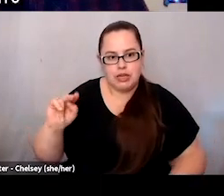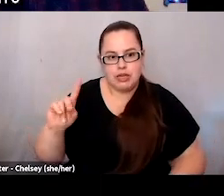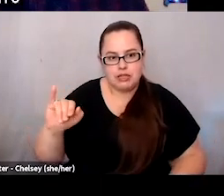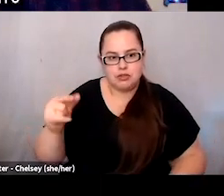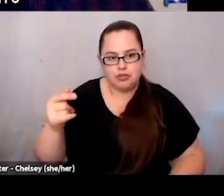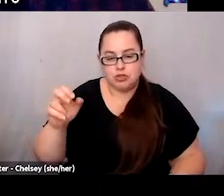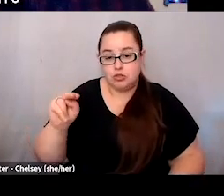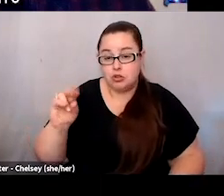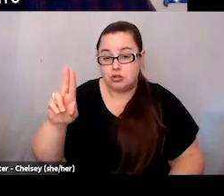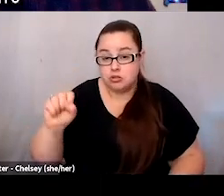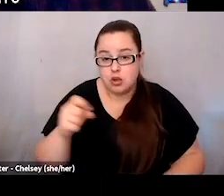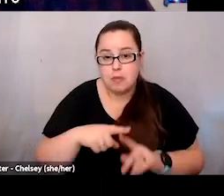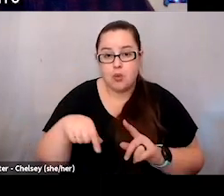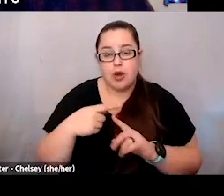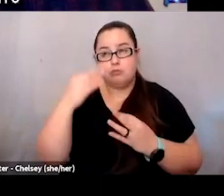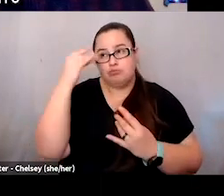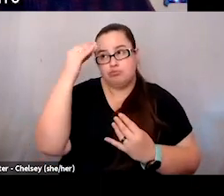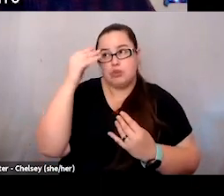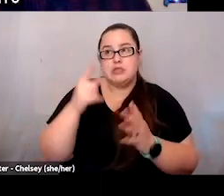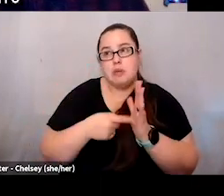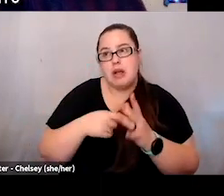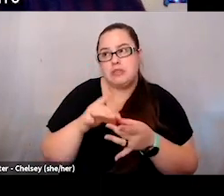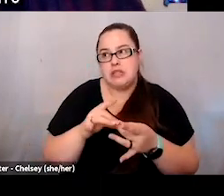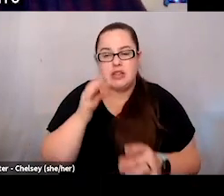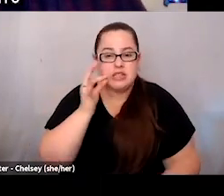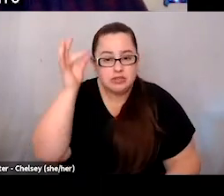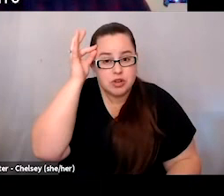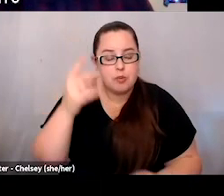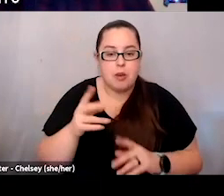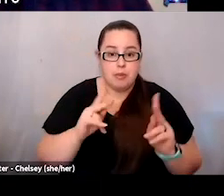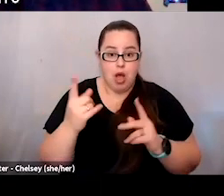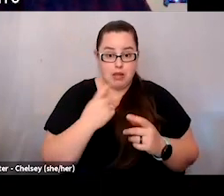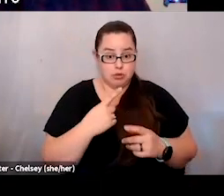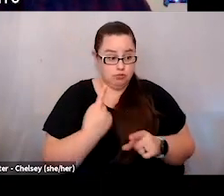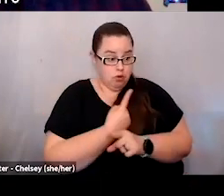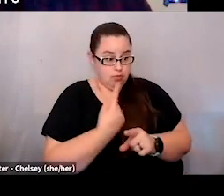reflect on it. But when people ask me, Well, what term is appropriate? I just tell people,